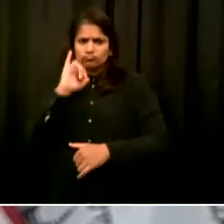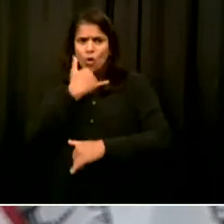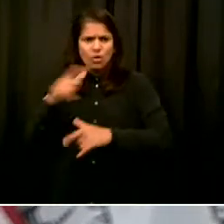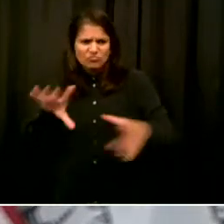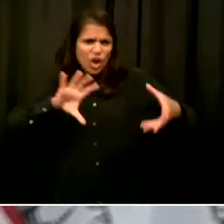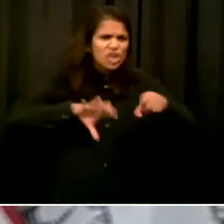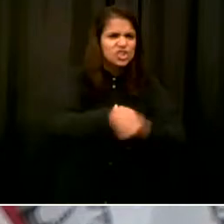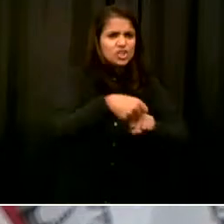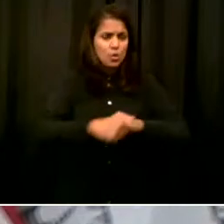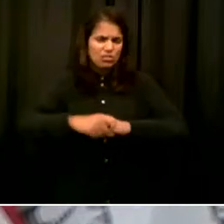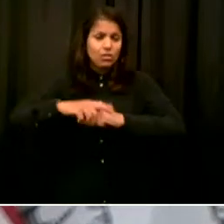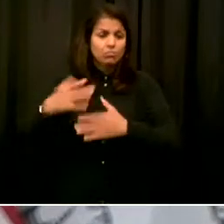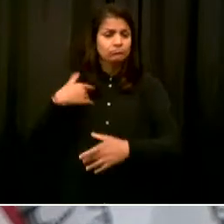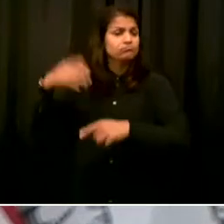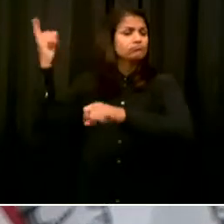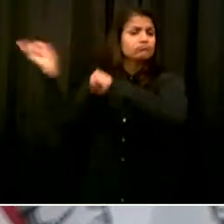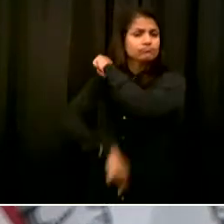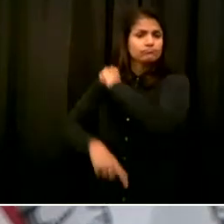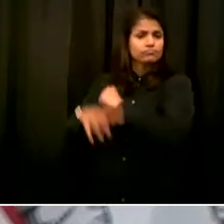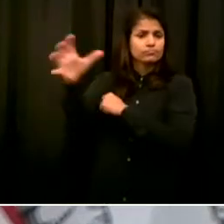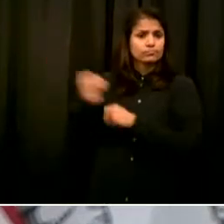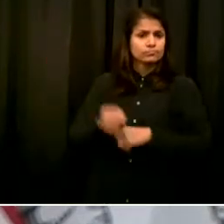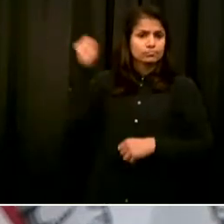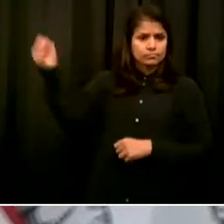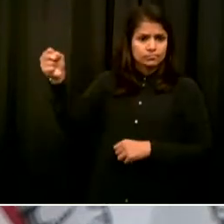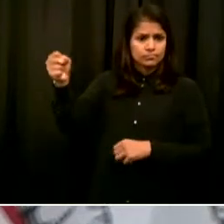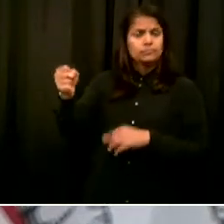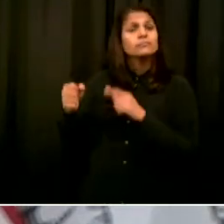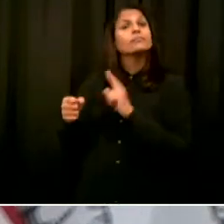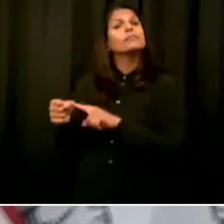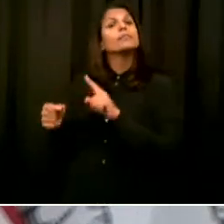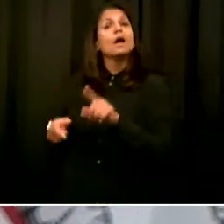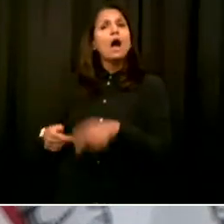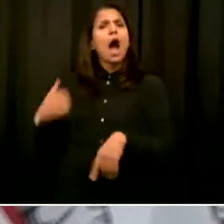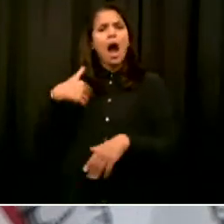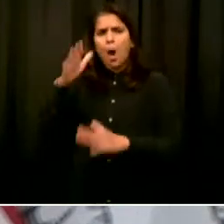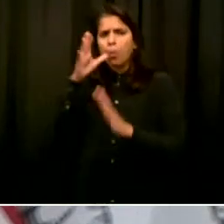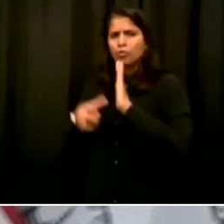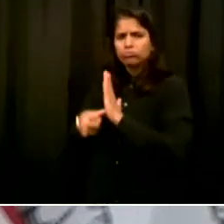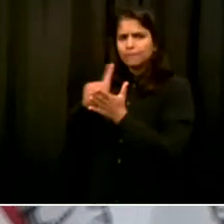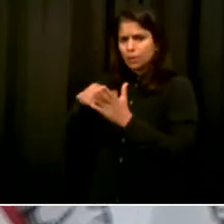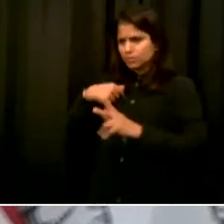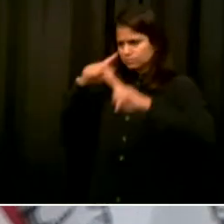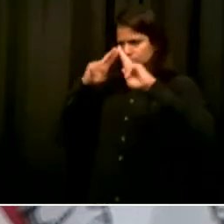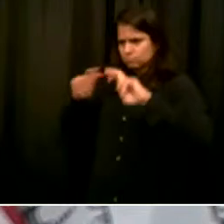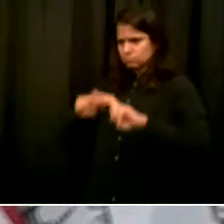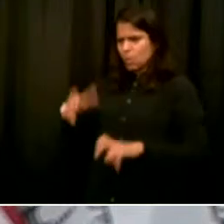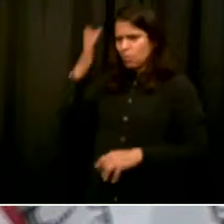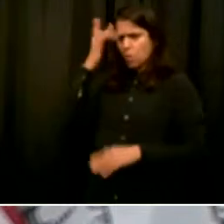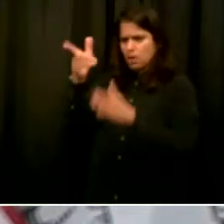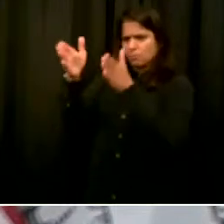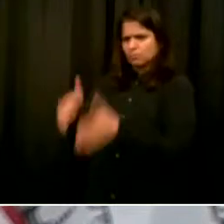ARE SOME SITUATIONS WHERE INDIVIDUAL POLLEIC OFFICERS DO THE WRONG THING AND IN THAT CASE THERE NEEDS TO BE CONSEQUENCES AND DISCIPLINE. THERE HAVE EBEN ADADRDESSES OF